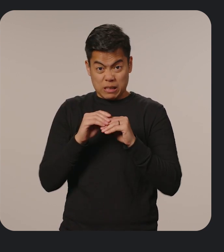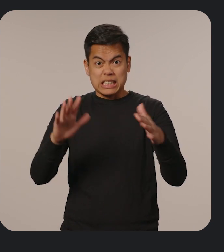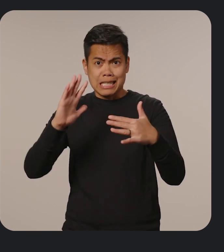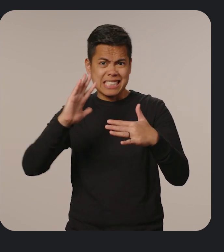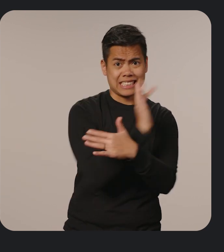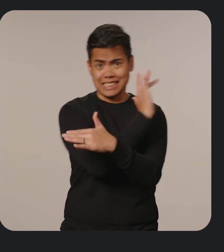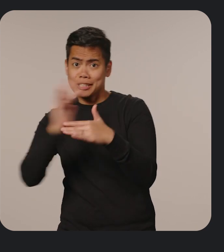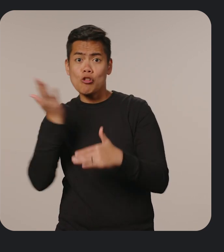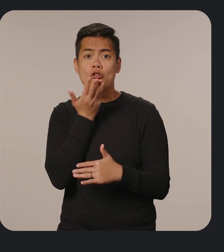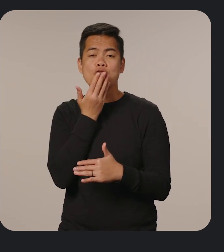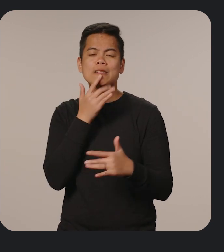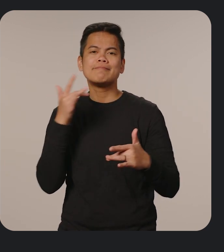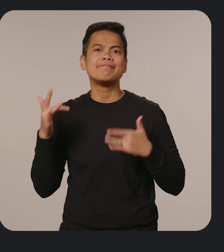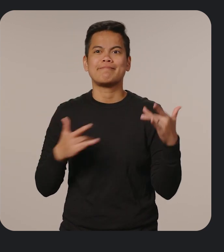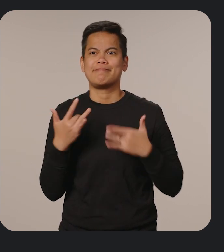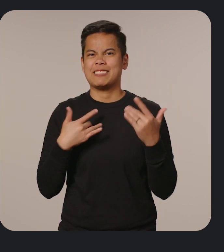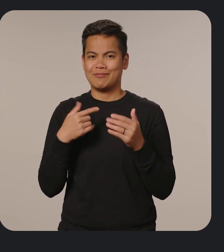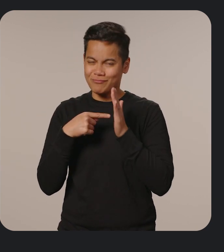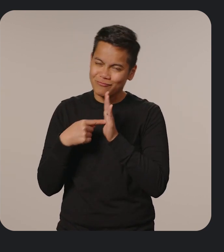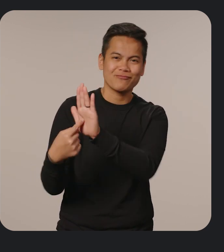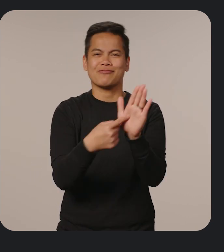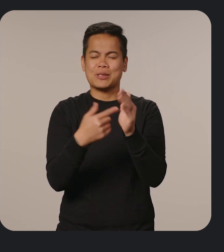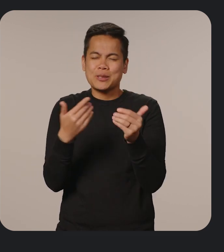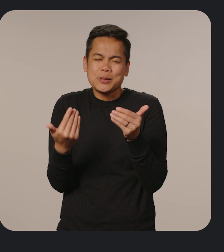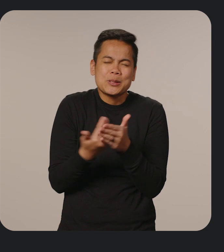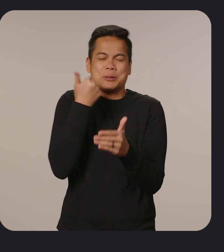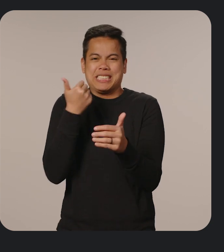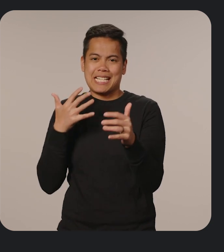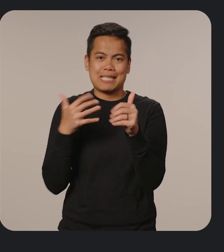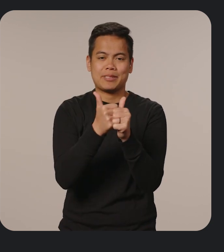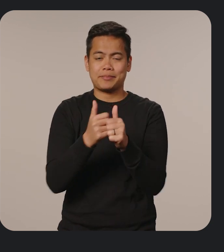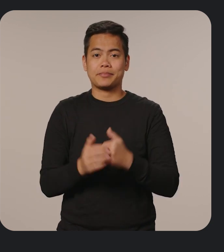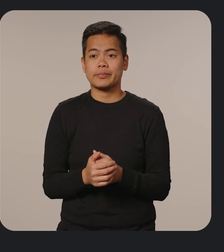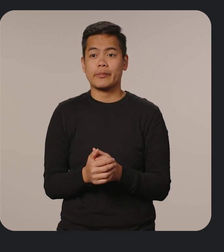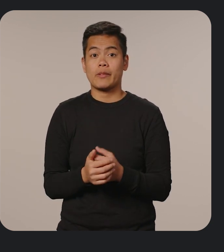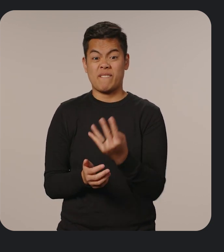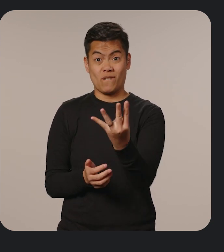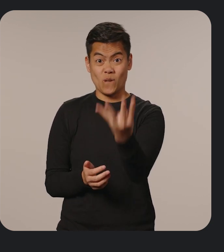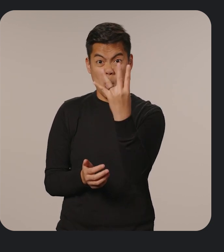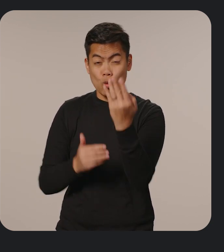content-based dynamic color, contrast themes, and monochrome will equip you with additional means